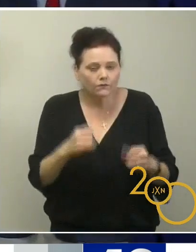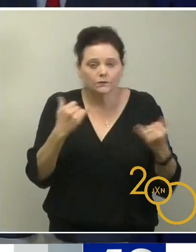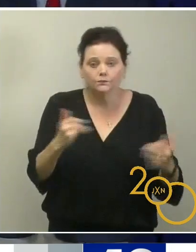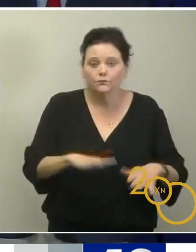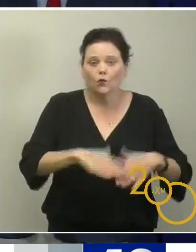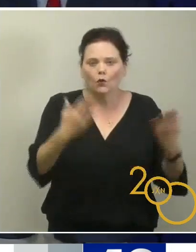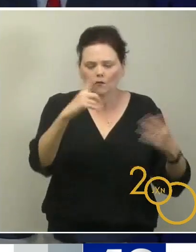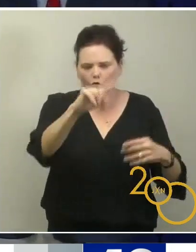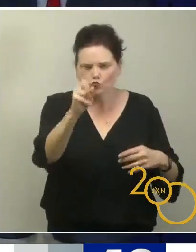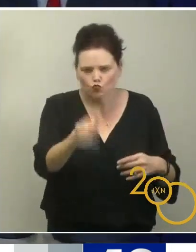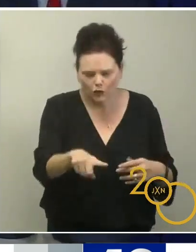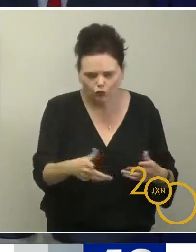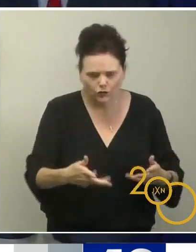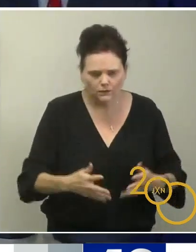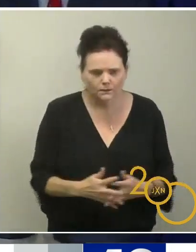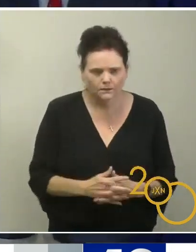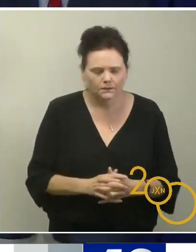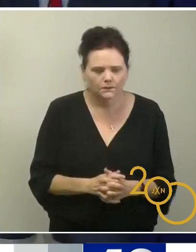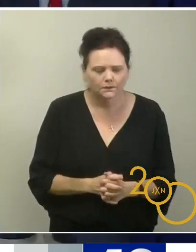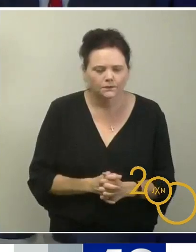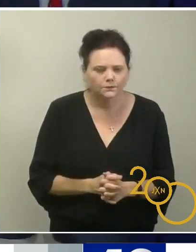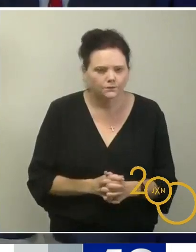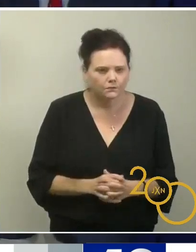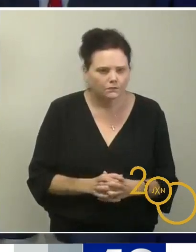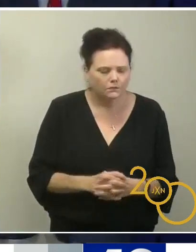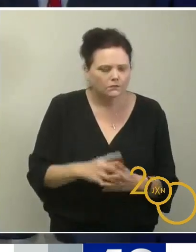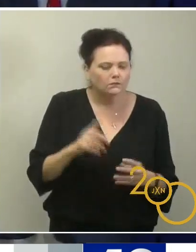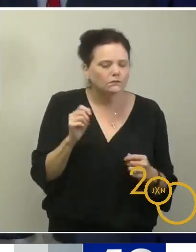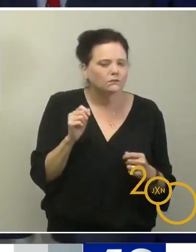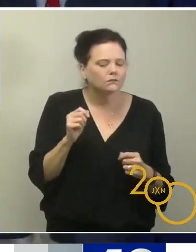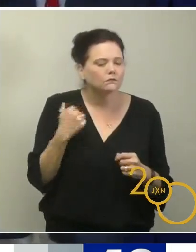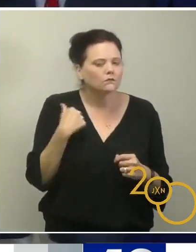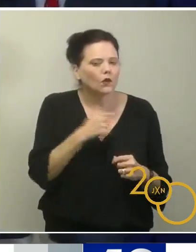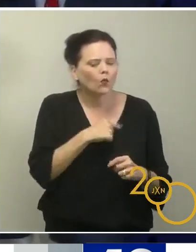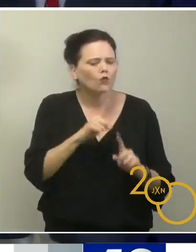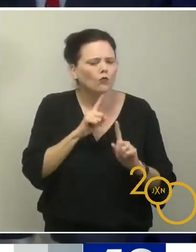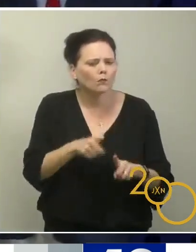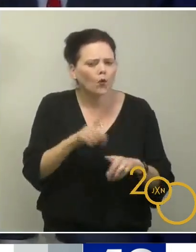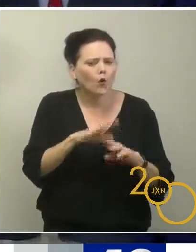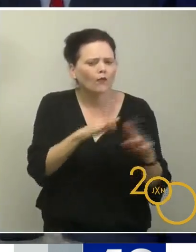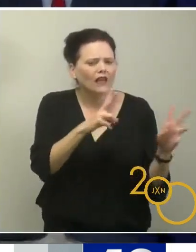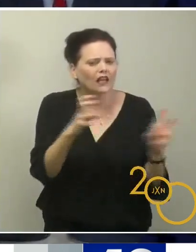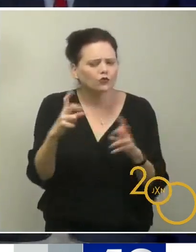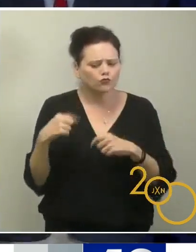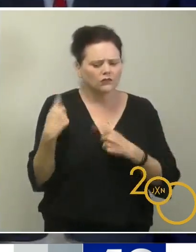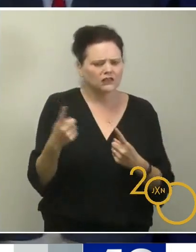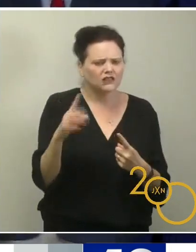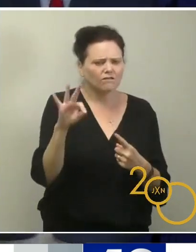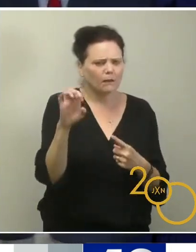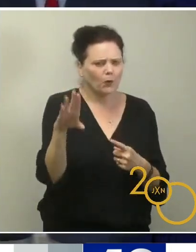AS TO KEEP PEOPLE IN A SPOT IN WHICH THEY CAN PROPERLY FUNCTION. WITH THAT I WILL OPEN THE FLOOR